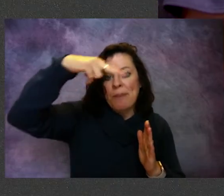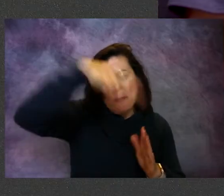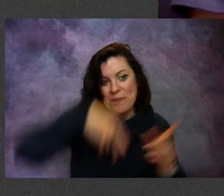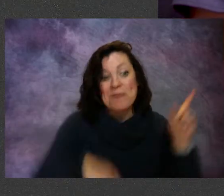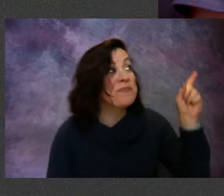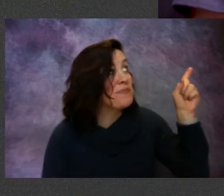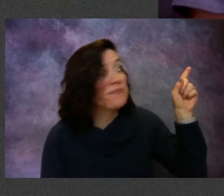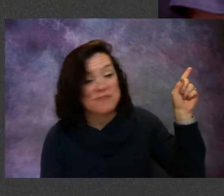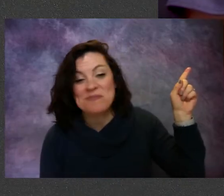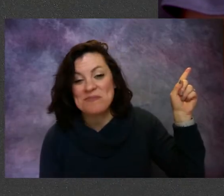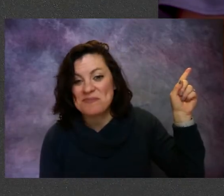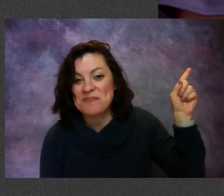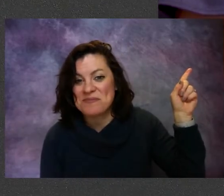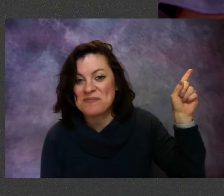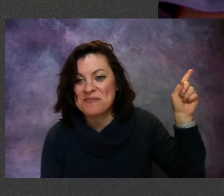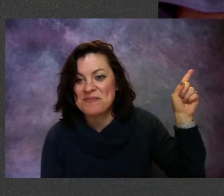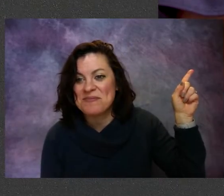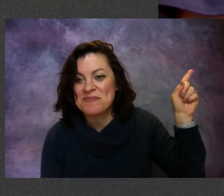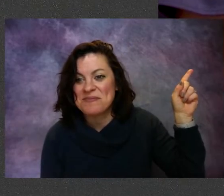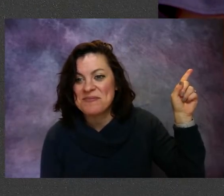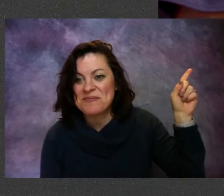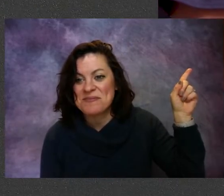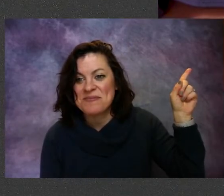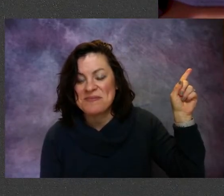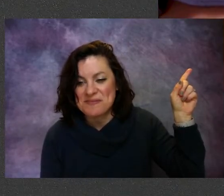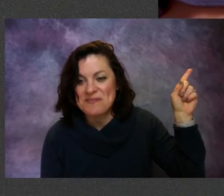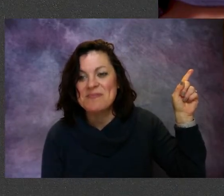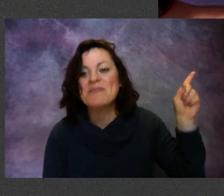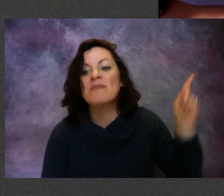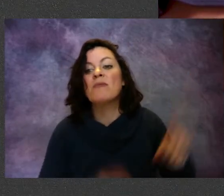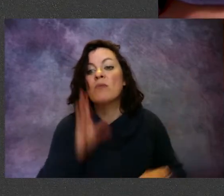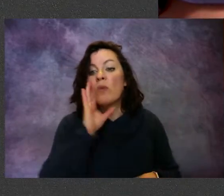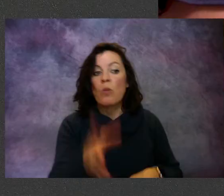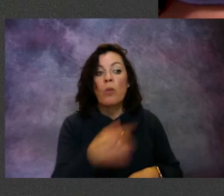When we use our cloud for our cloudy weather craft,